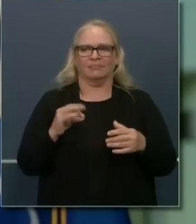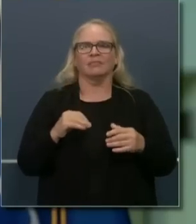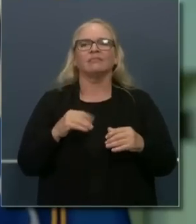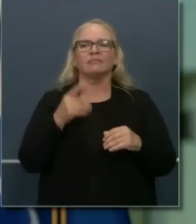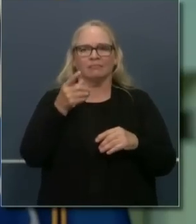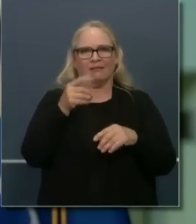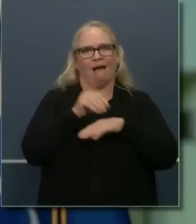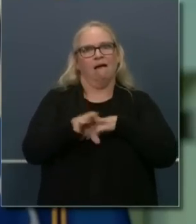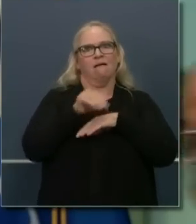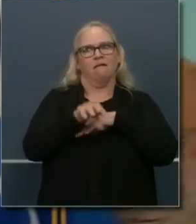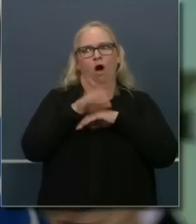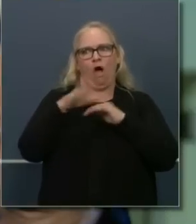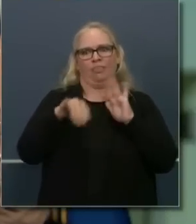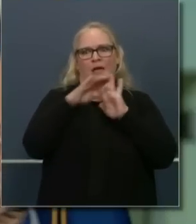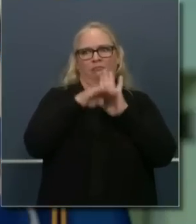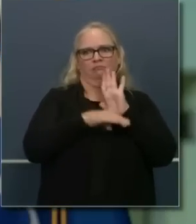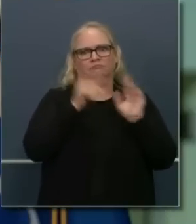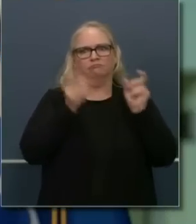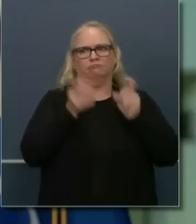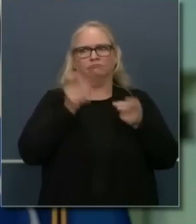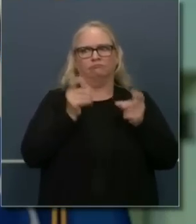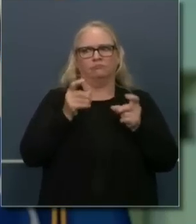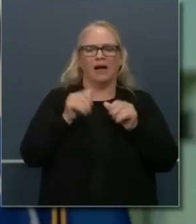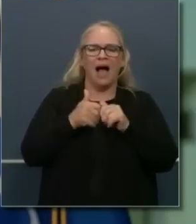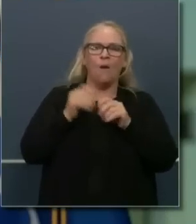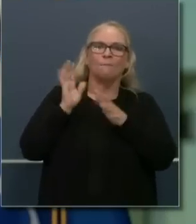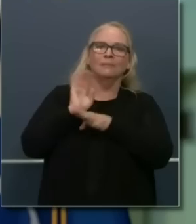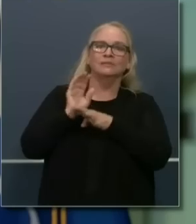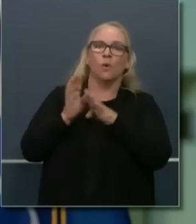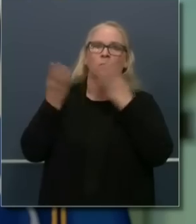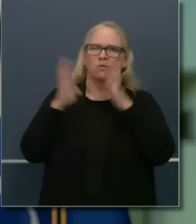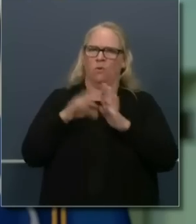AND ON THE FRONT LINES OF THIS ISSUE AND BETTER GETTER